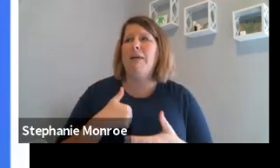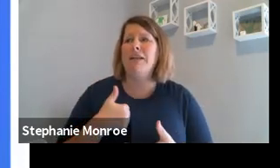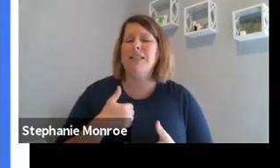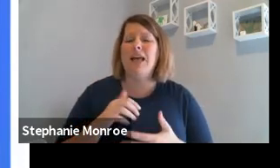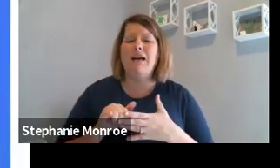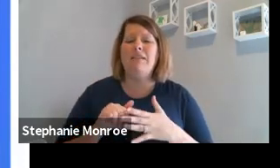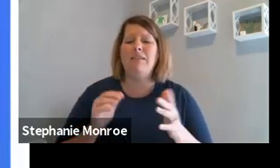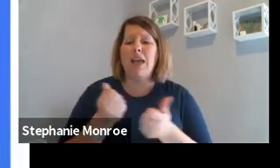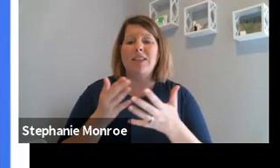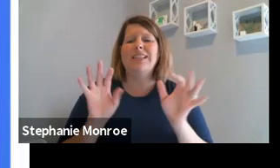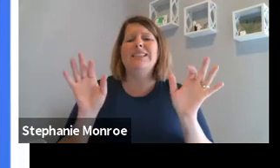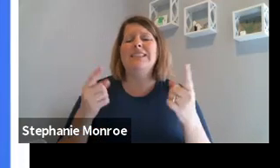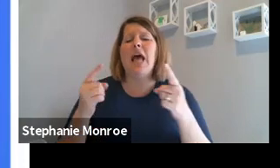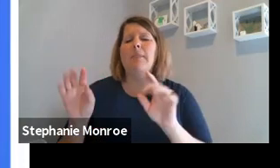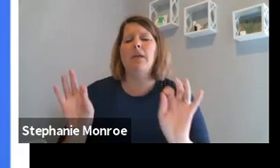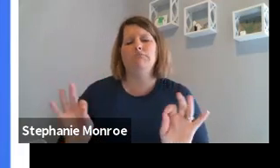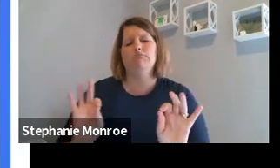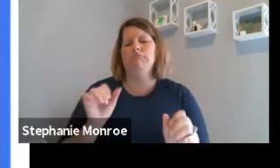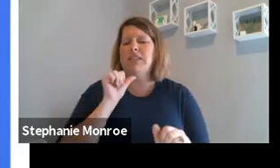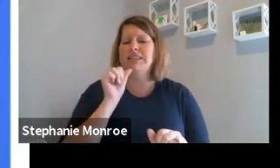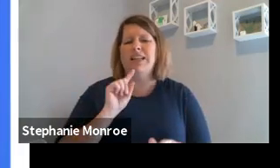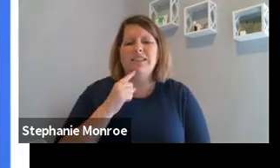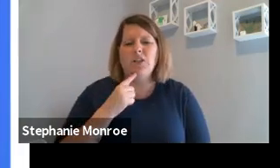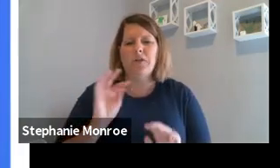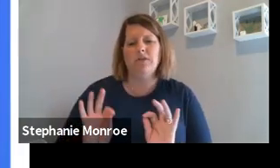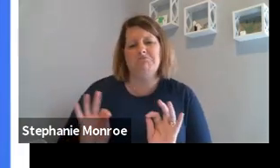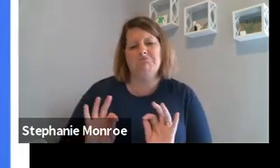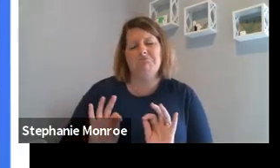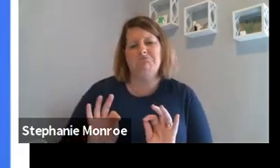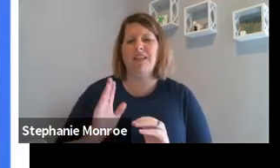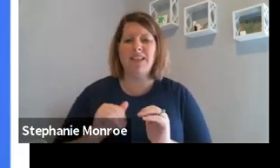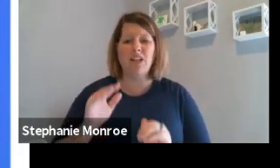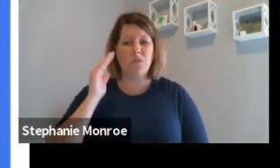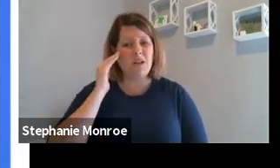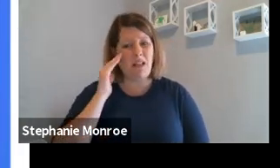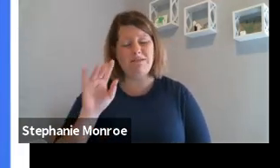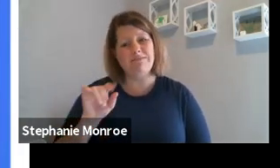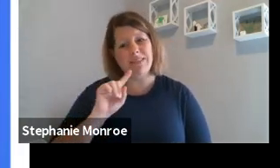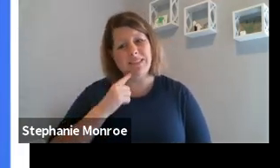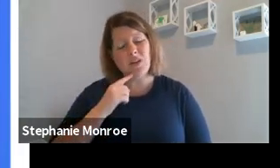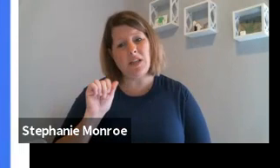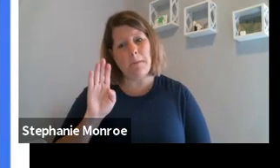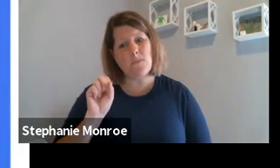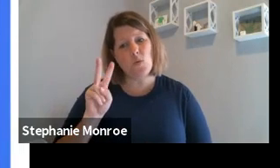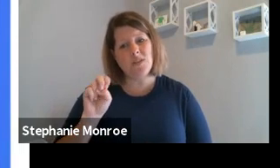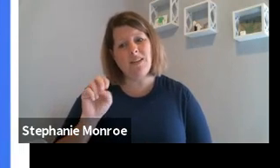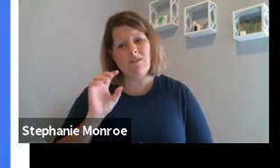that is happening because it's easier for them to minimize it than to acknowledge that they are really in an abusive relationship and to have to take